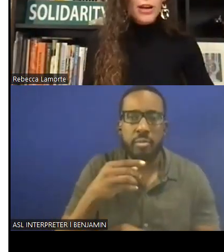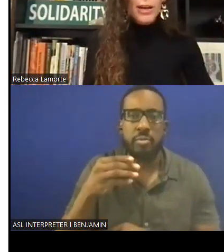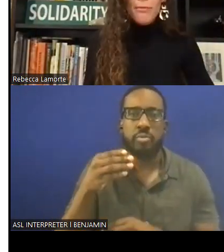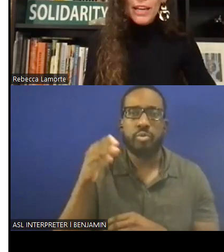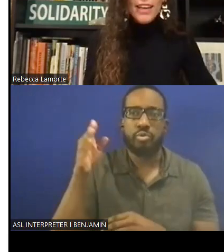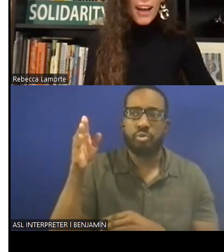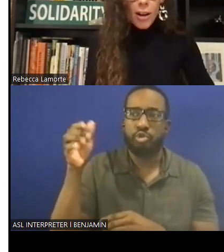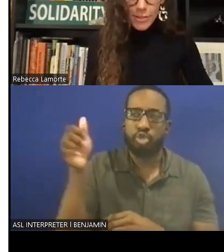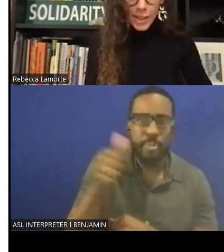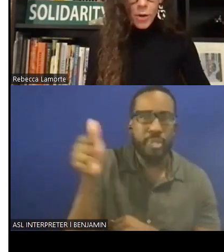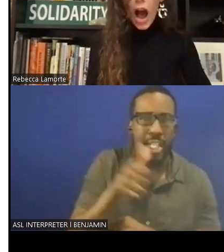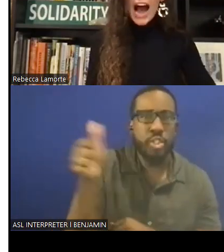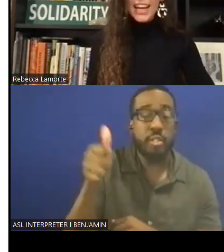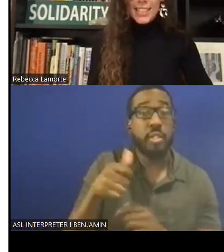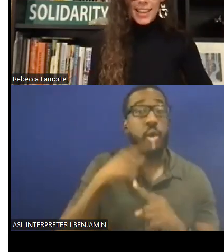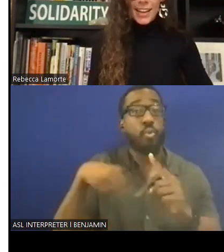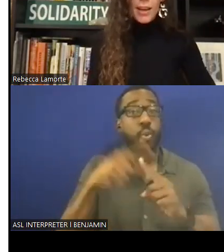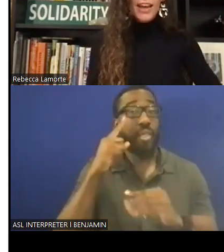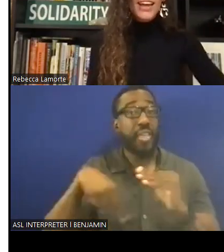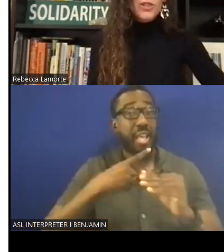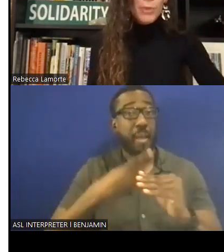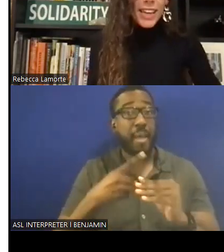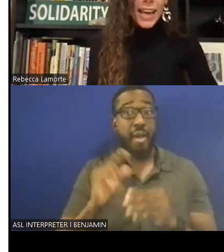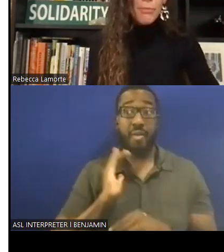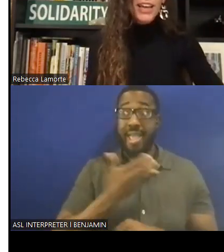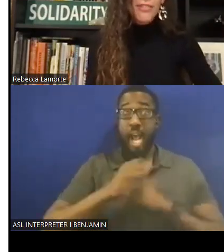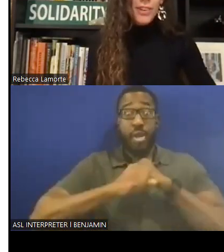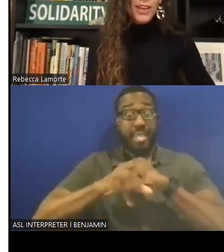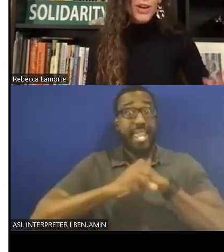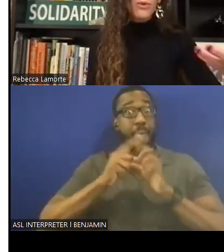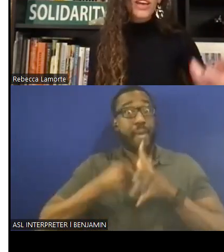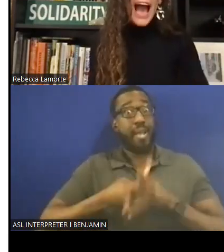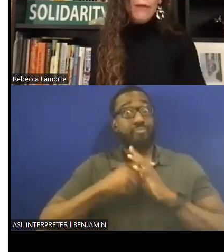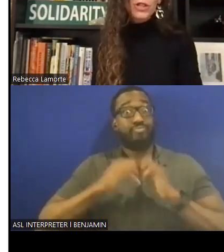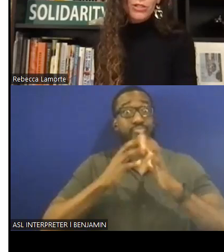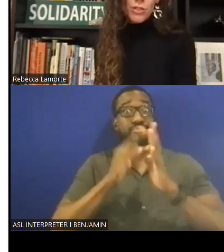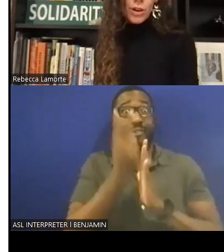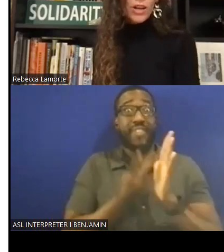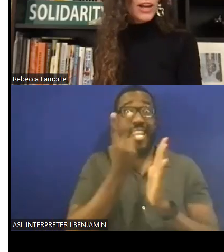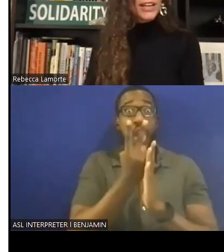our campaign kickoff video, I did it. It should be a campaign video with captions though.